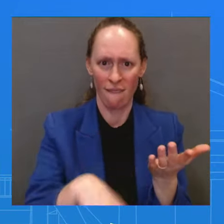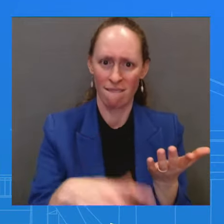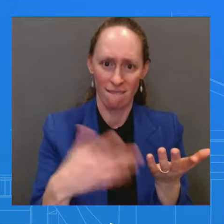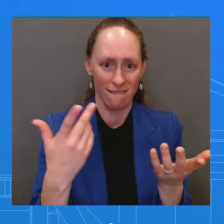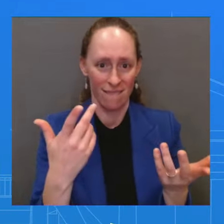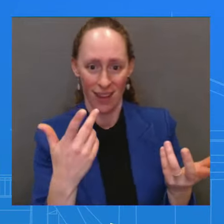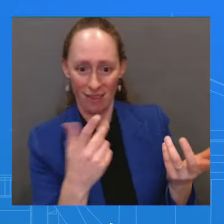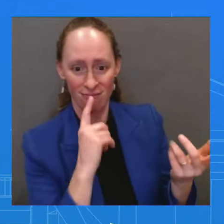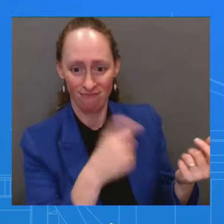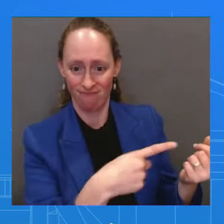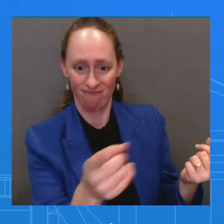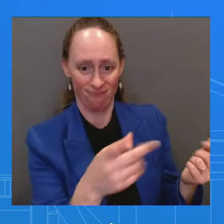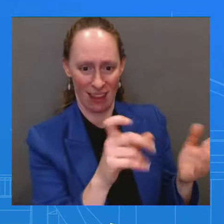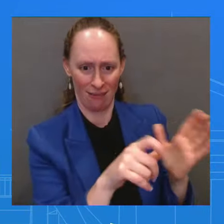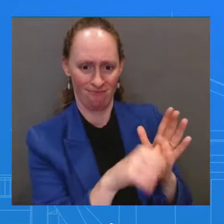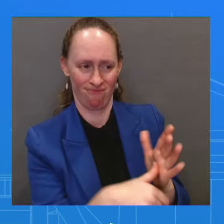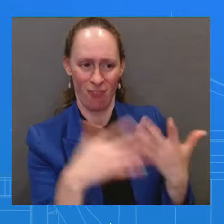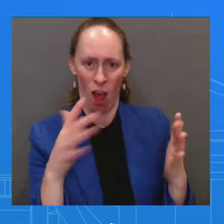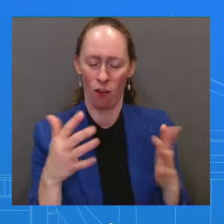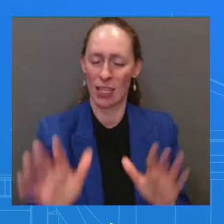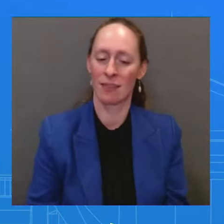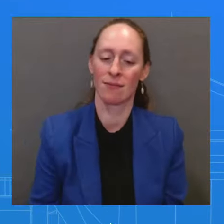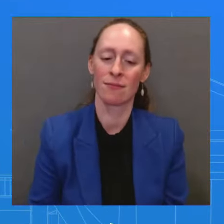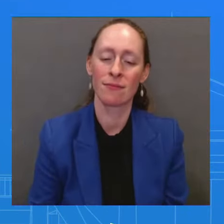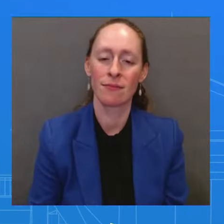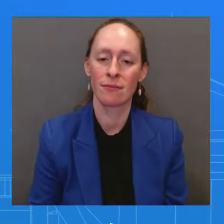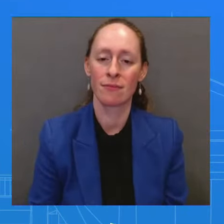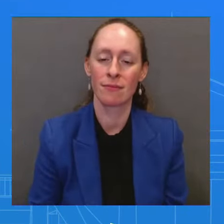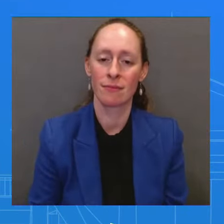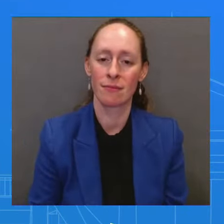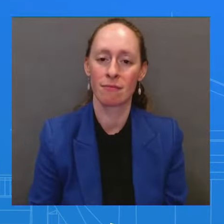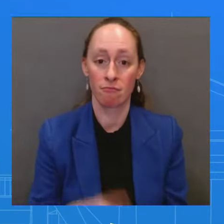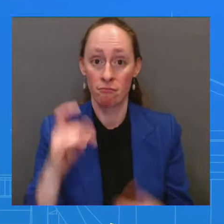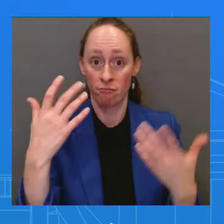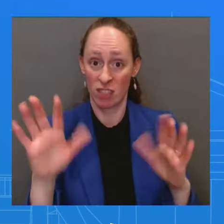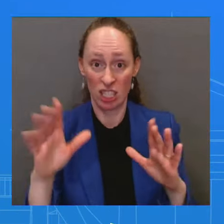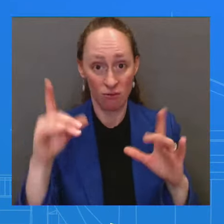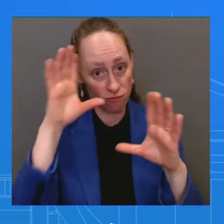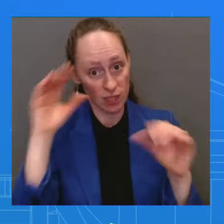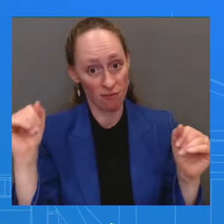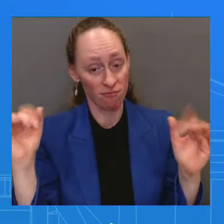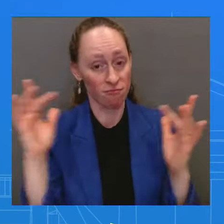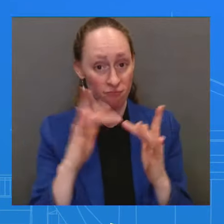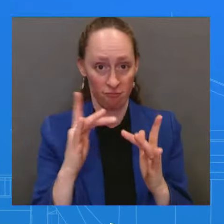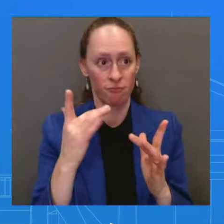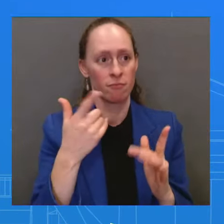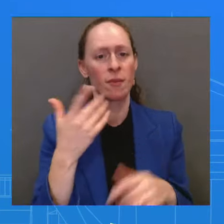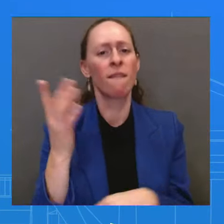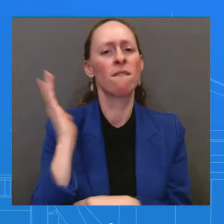the for- -- now former Speaker McCarthy since yesterday? Has he spoken to the Speaker Pro Tem McHenry in the time since?